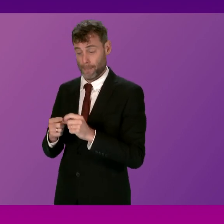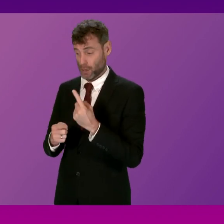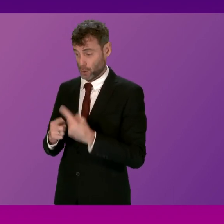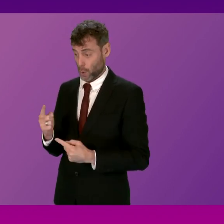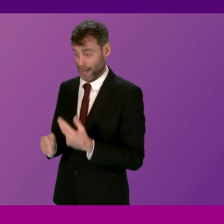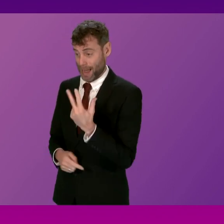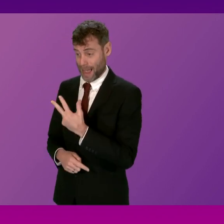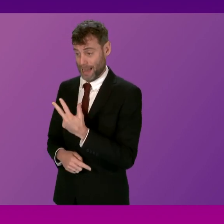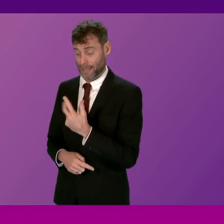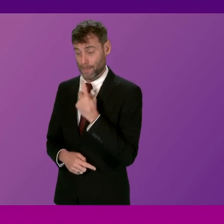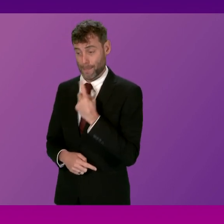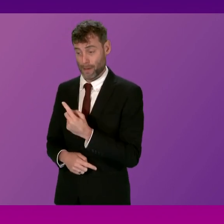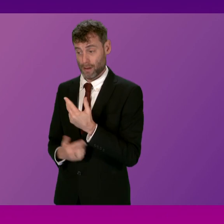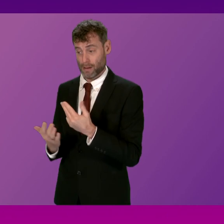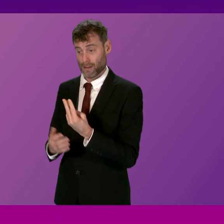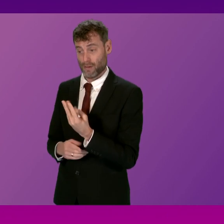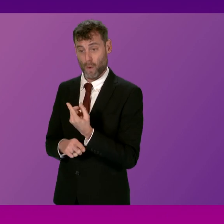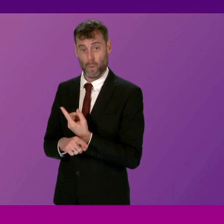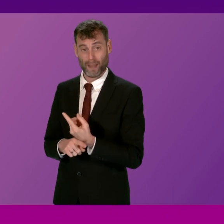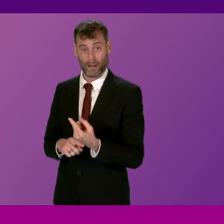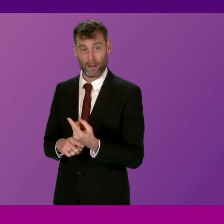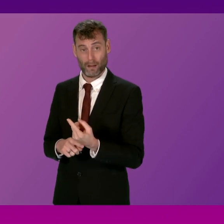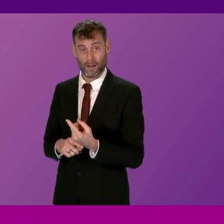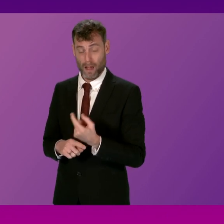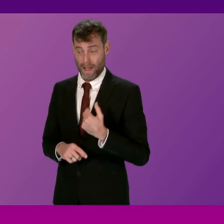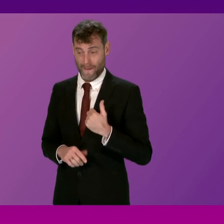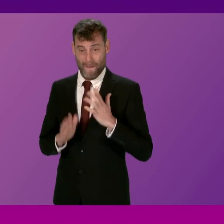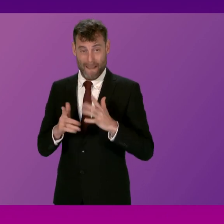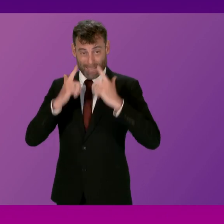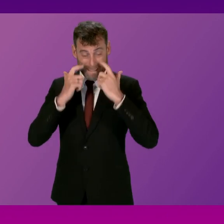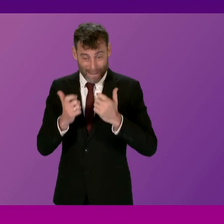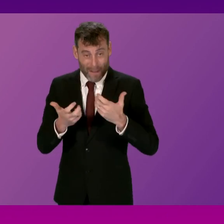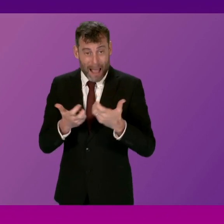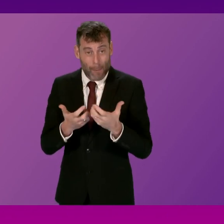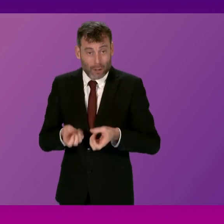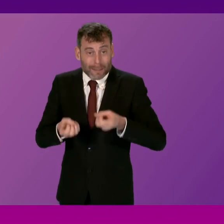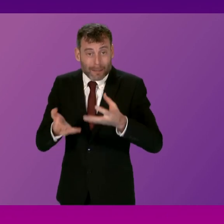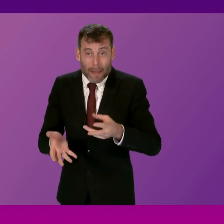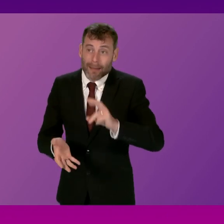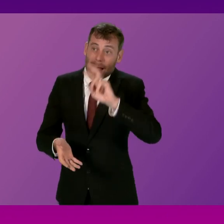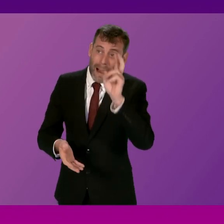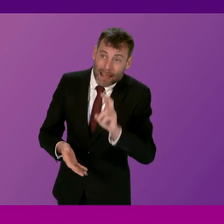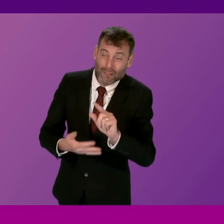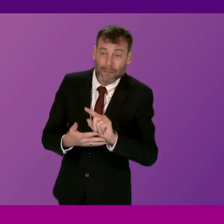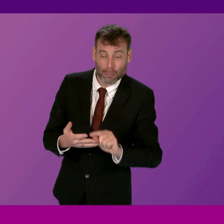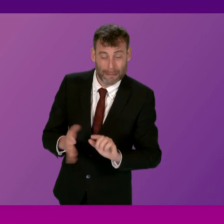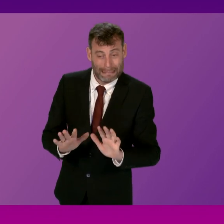That should not be happening, least of all in a Scotland in which the Government said,